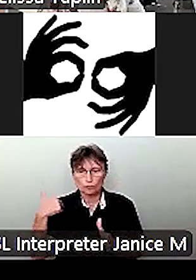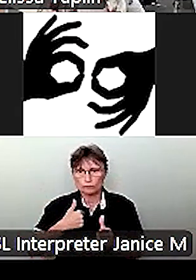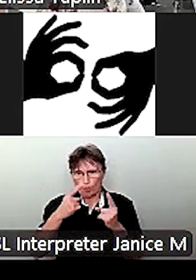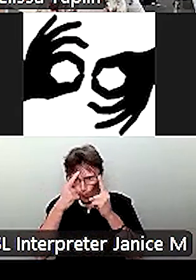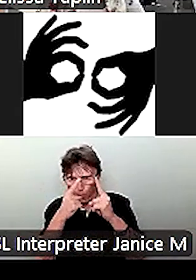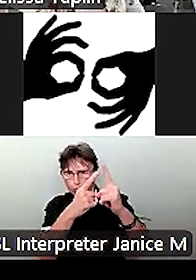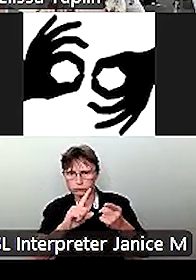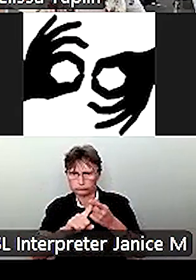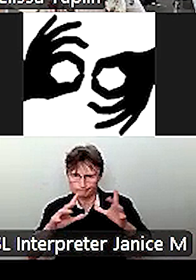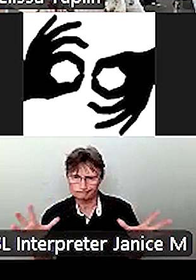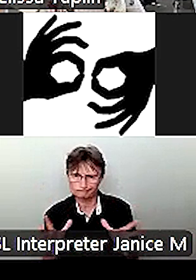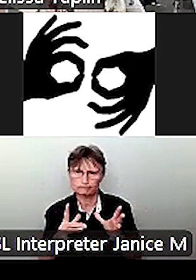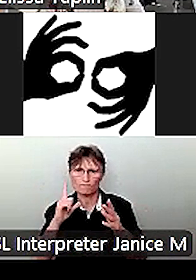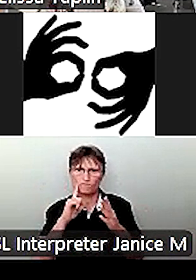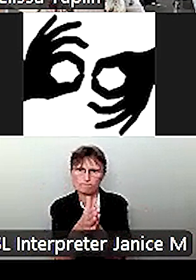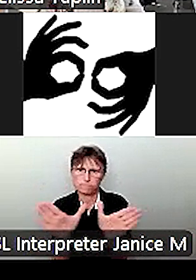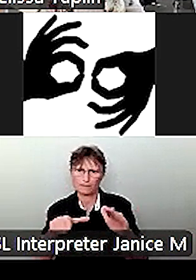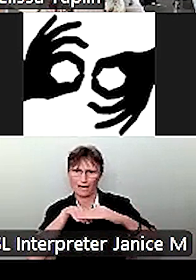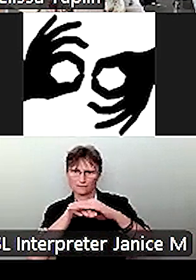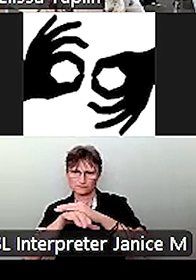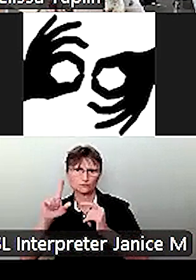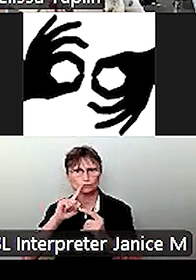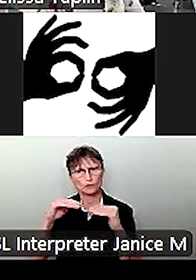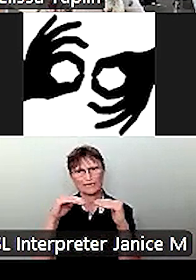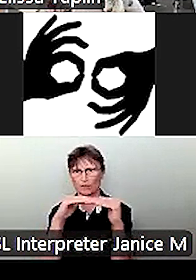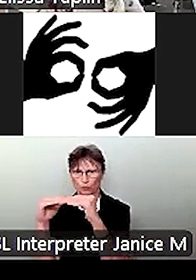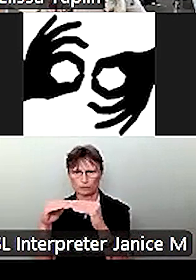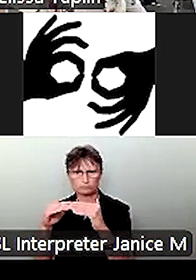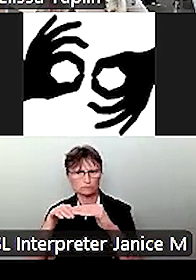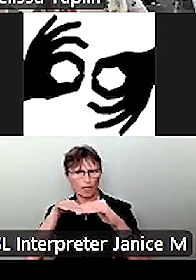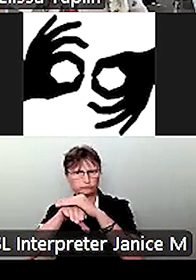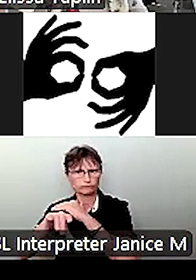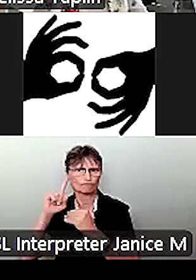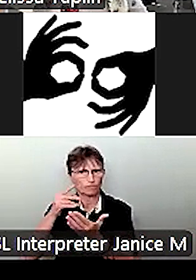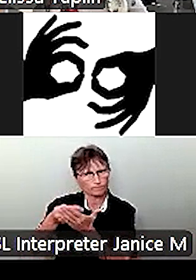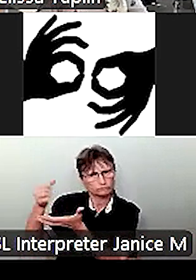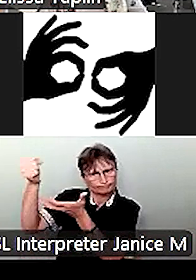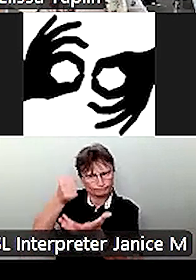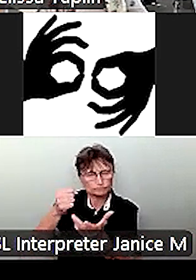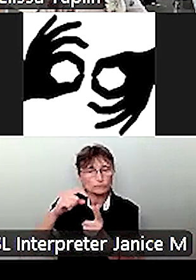as we envision a city where all artists have the freedom, agency and platform to share and amplify